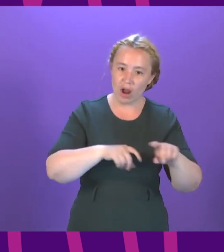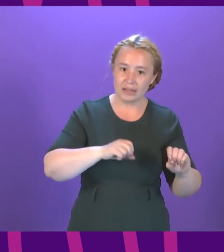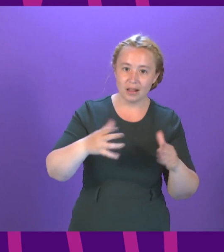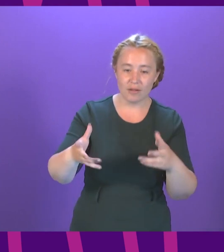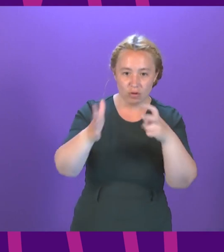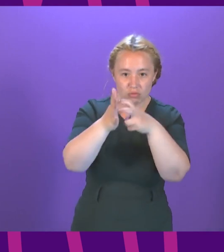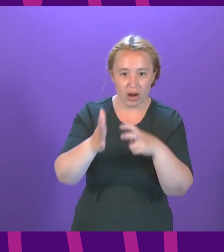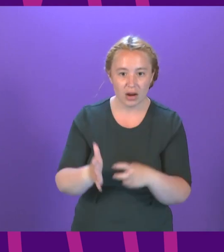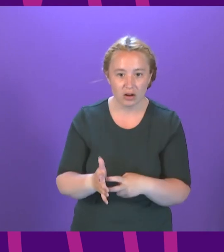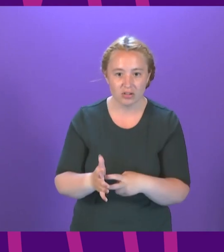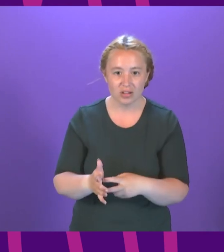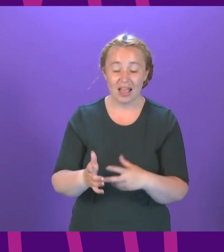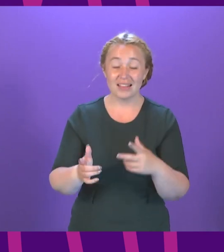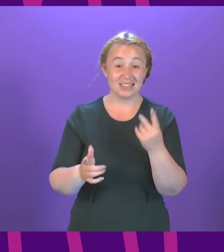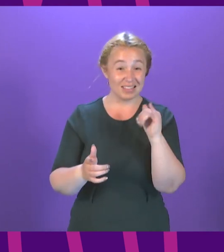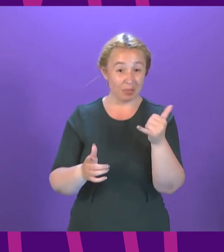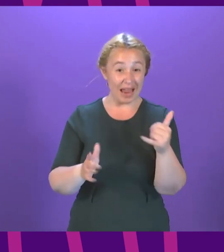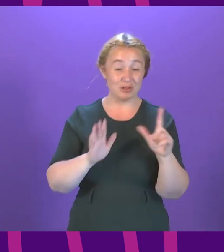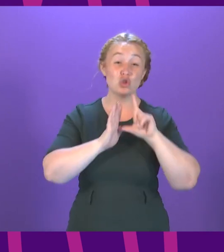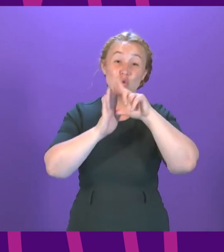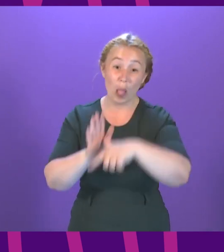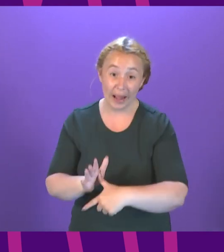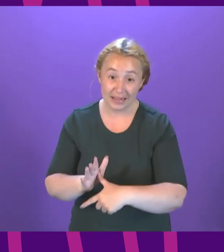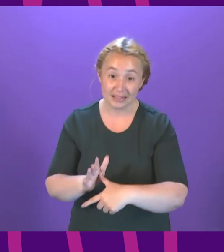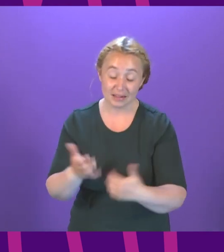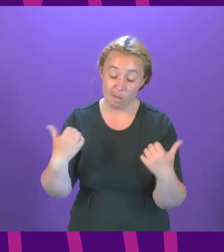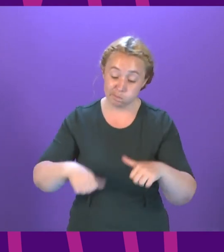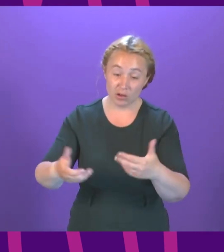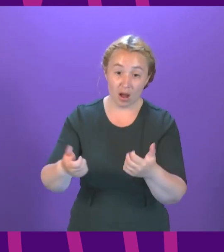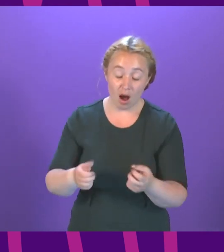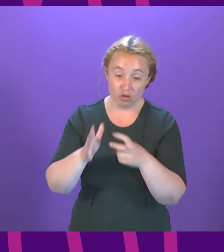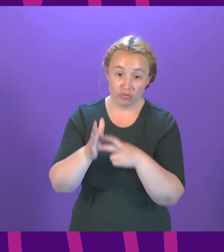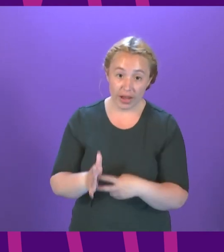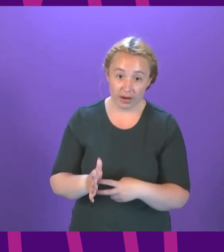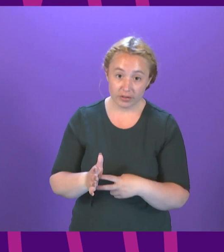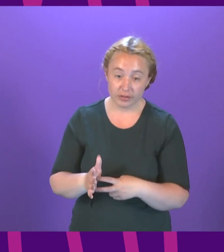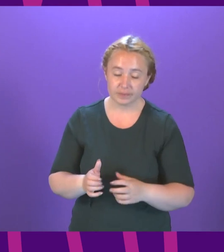it is simply too late. Will the First Minister examine what more can be done to minimise errors